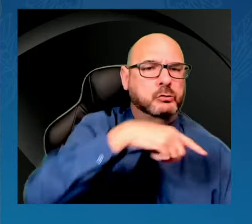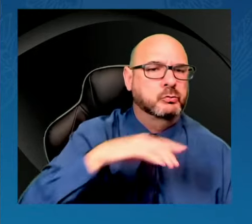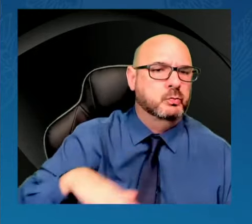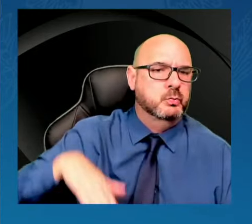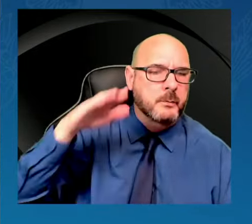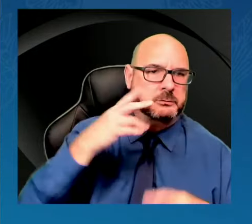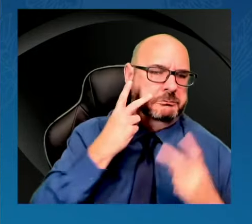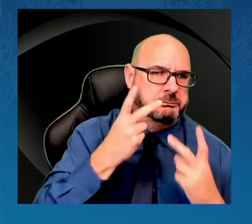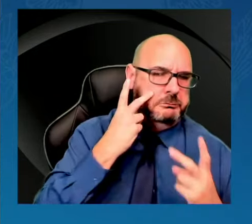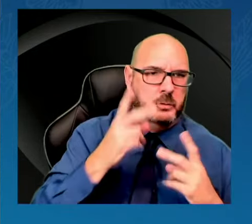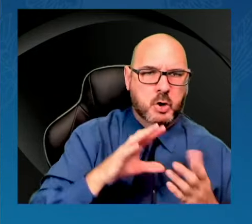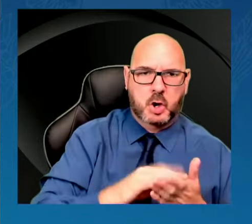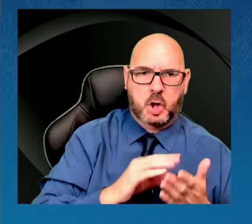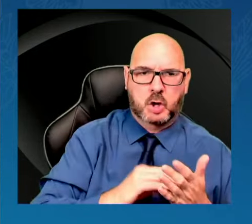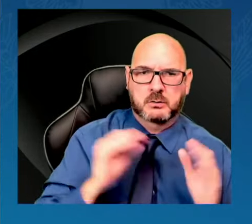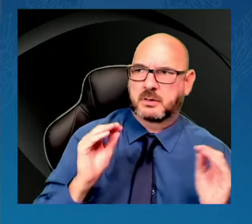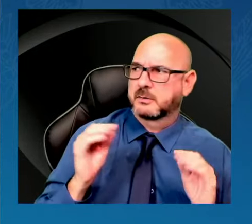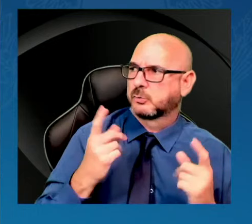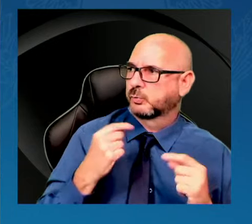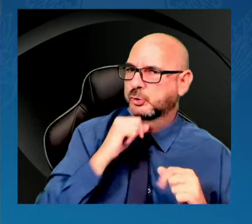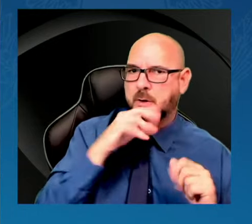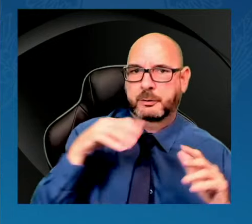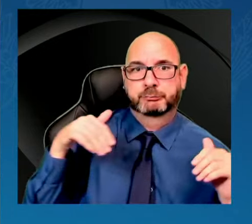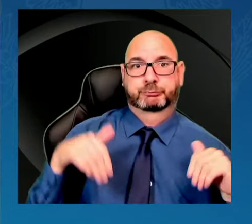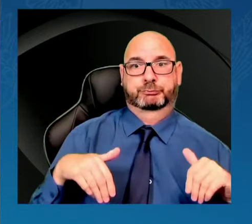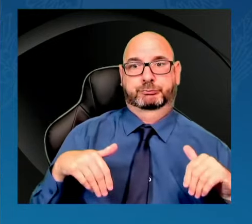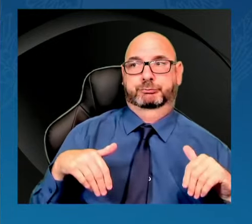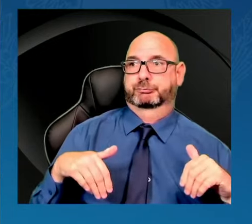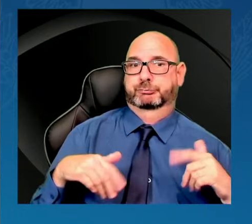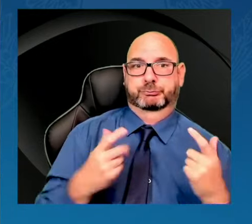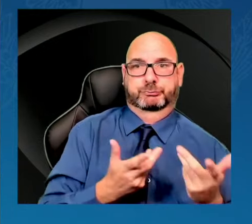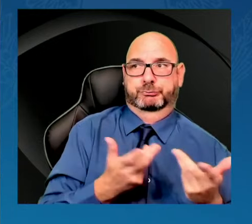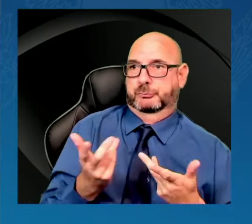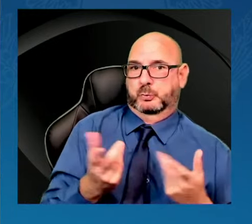And it always was talked about a -- it's our "obligation for the next generation,"